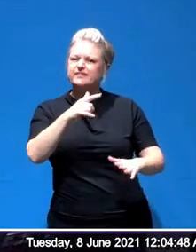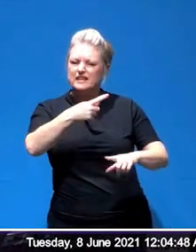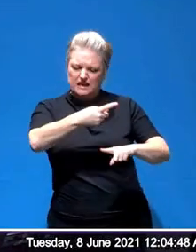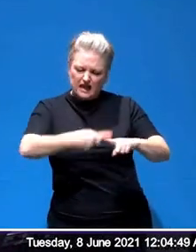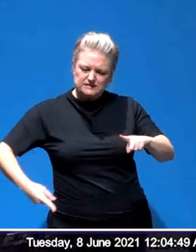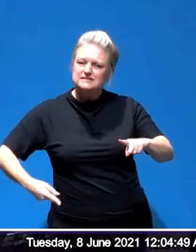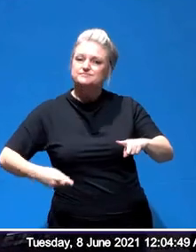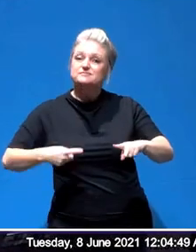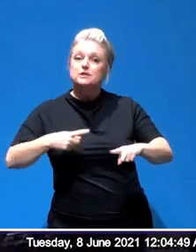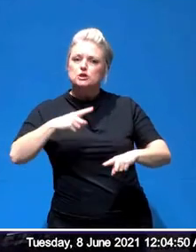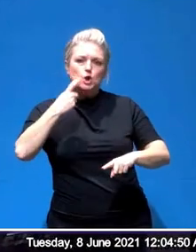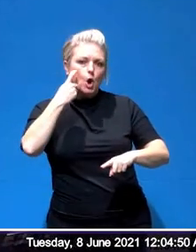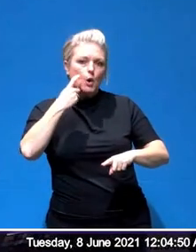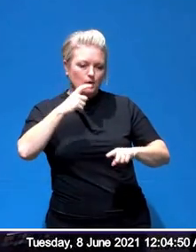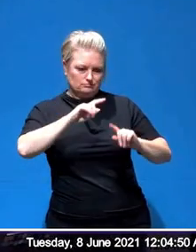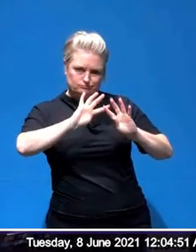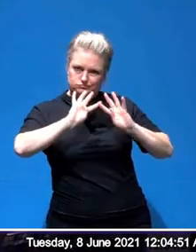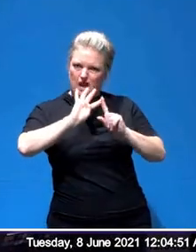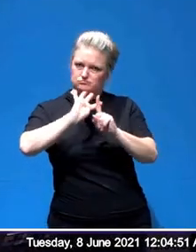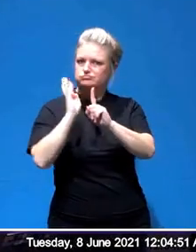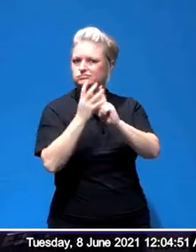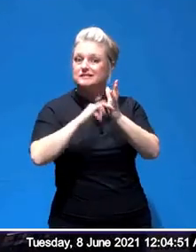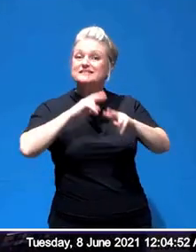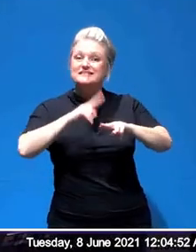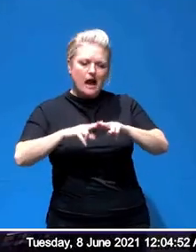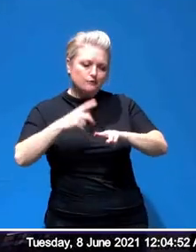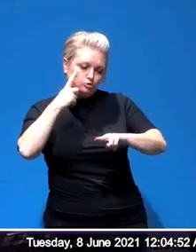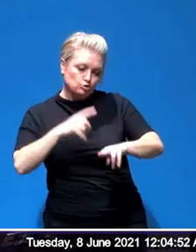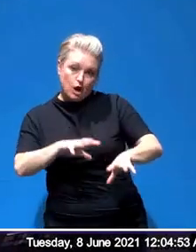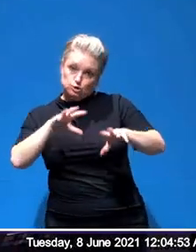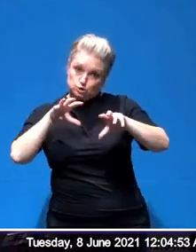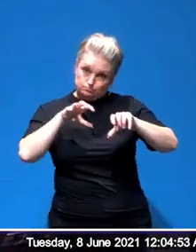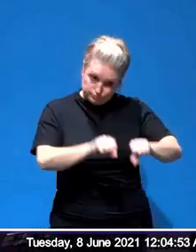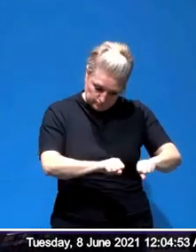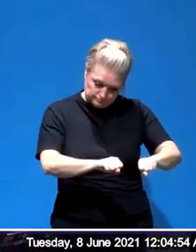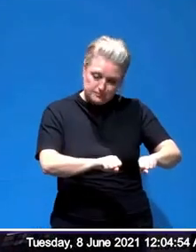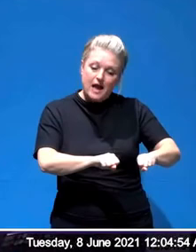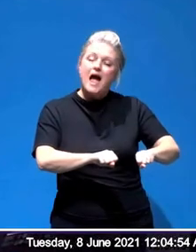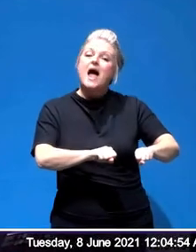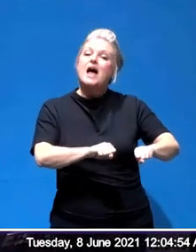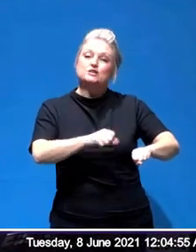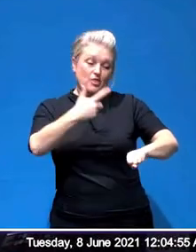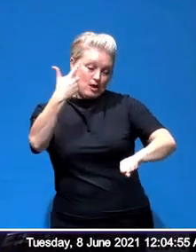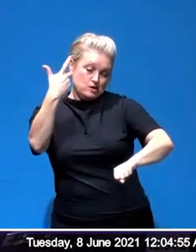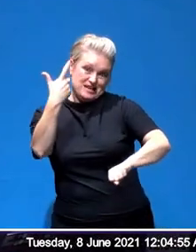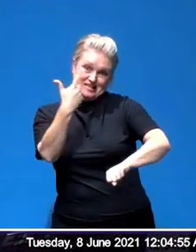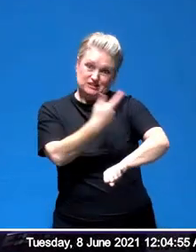to give him a needle to, anaesthetise him and he actually arrested. He was only about 18 at the time.